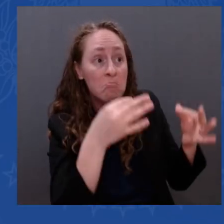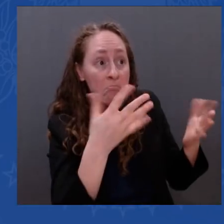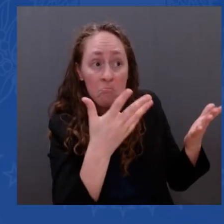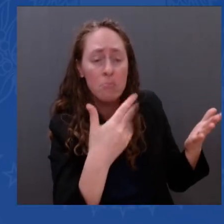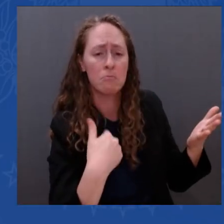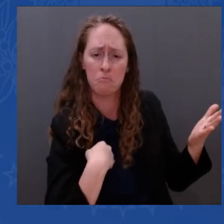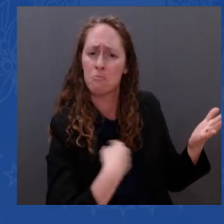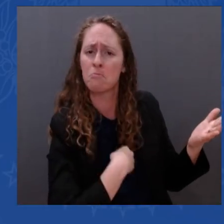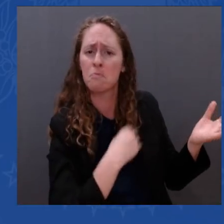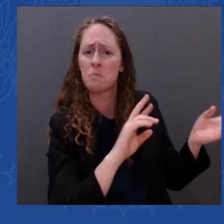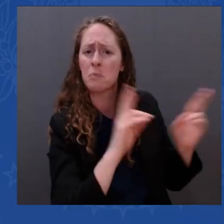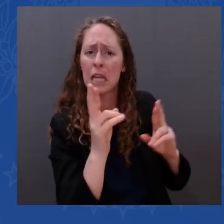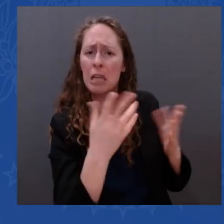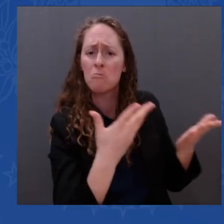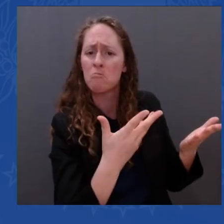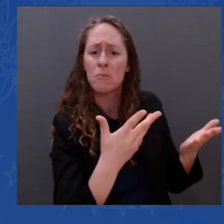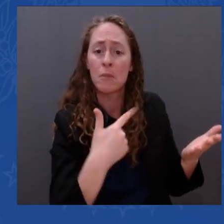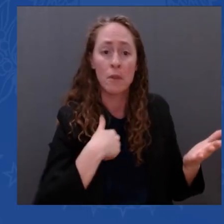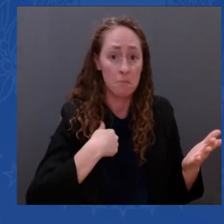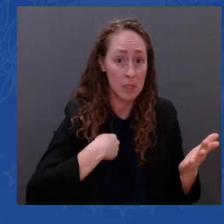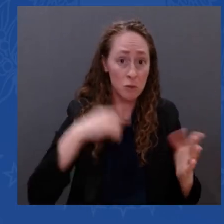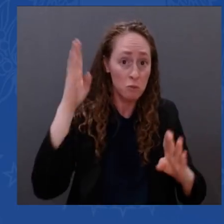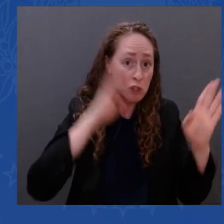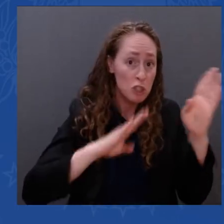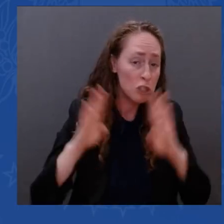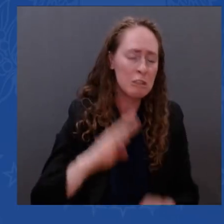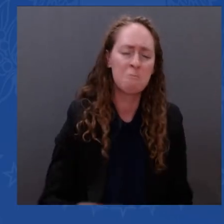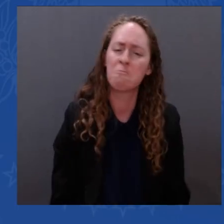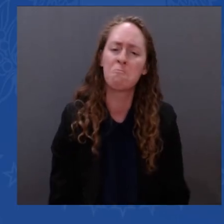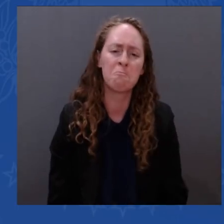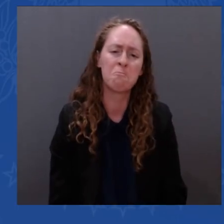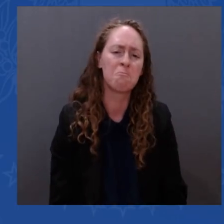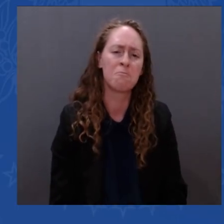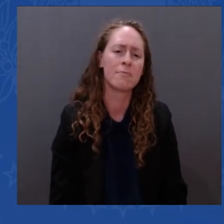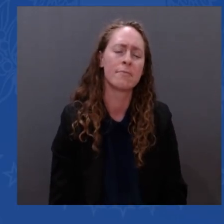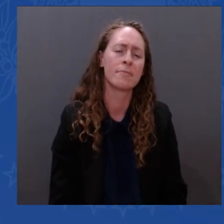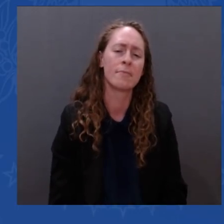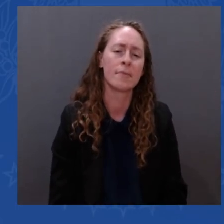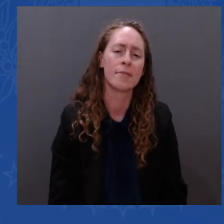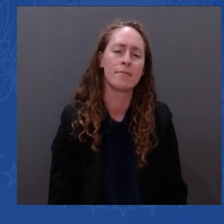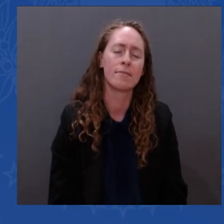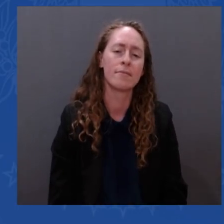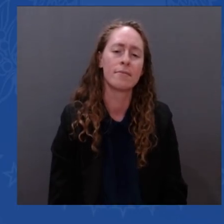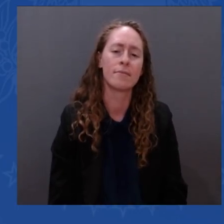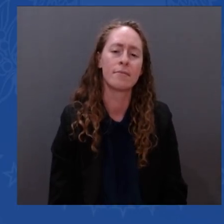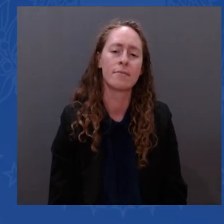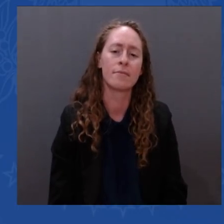The Press: Do you have a message for Kim Jong Un while you're here? President Biden: "Hello." Period.